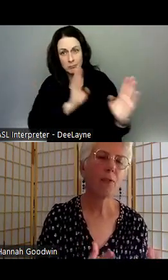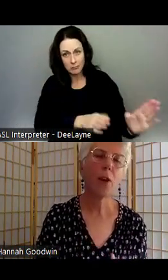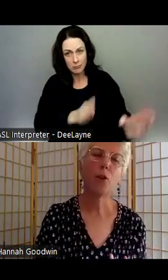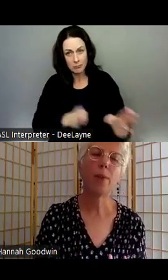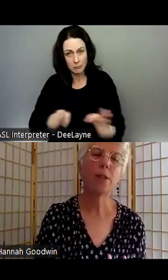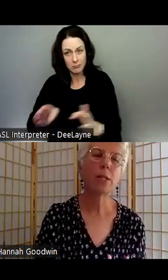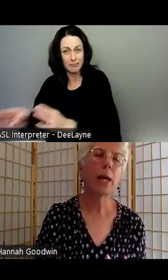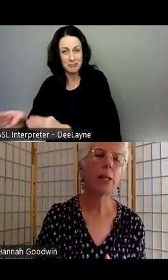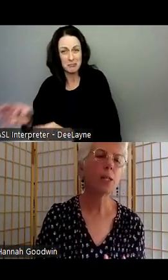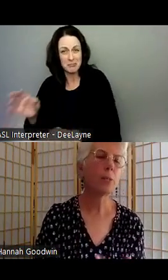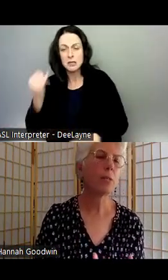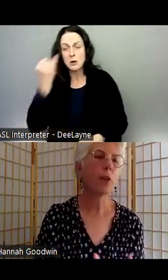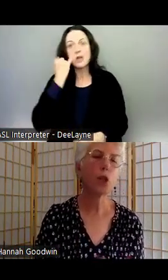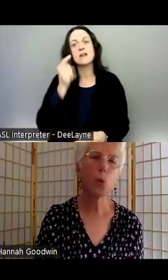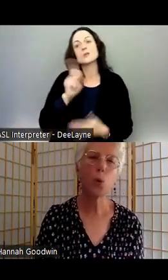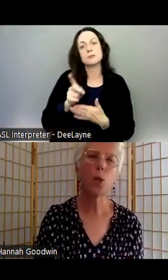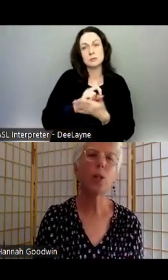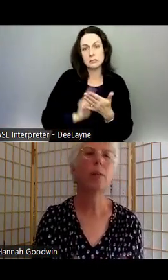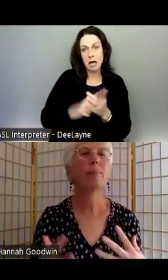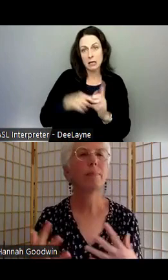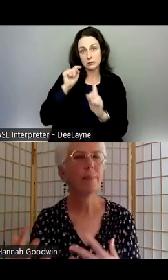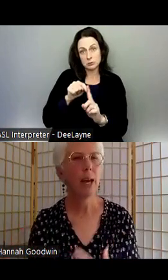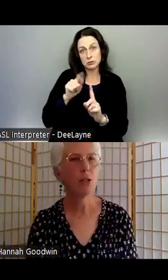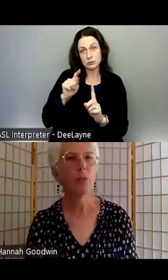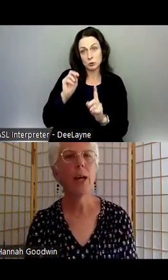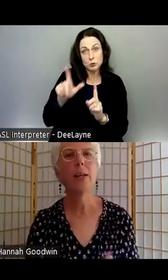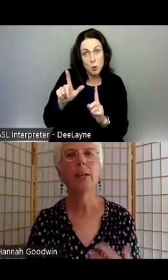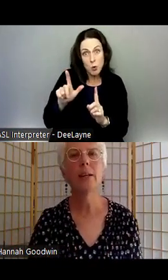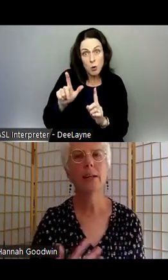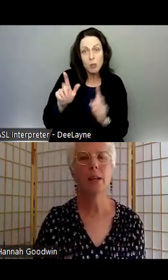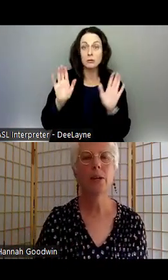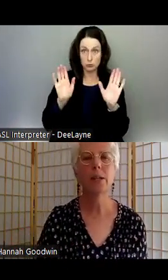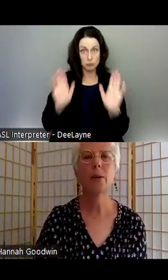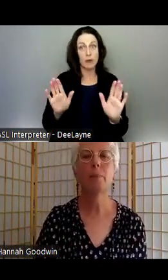If you have designed a specific tool, that's great, et cetera, et cetera.